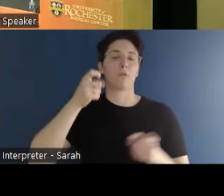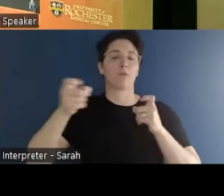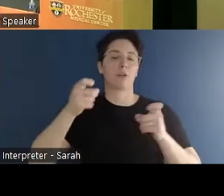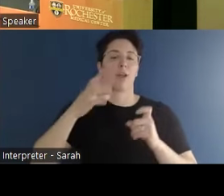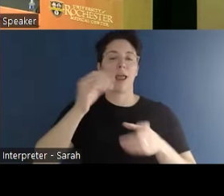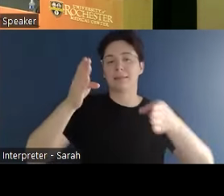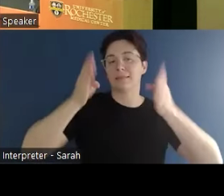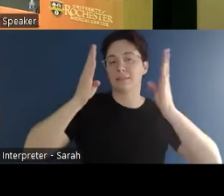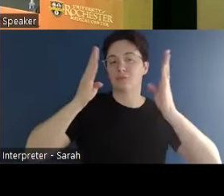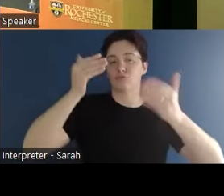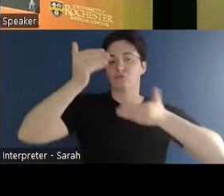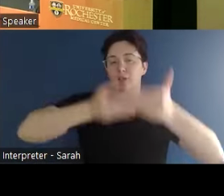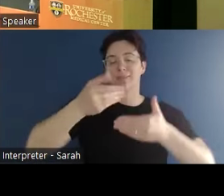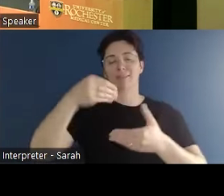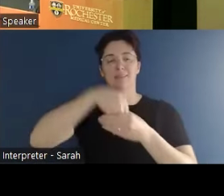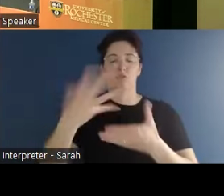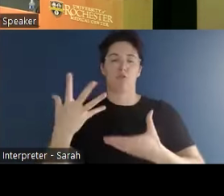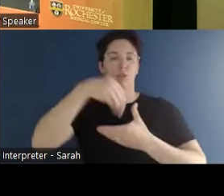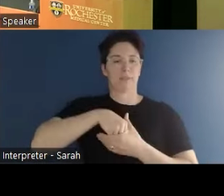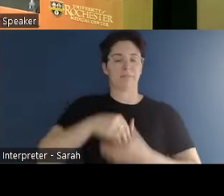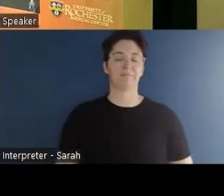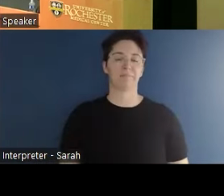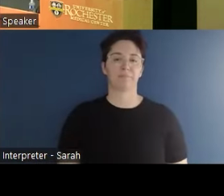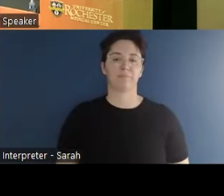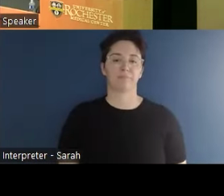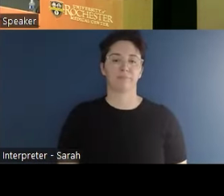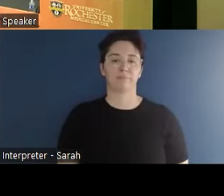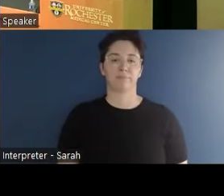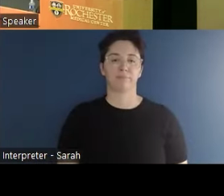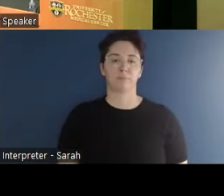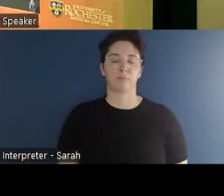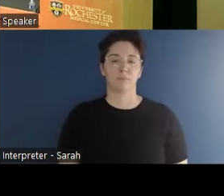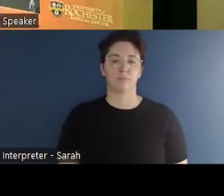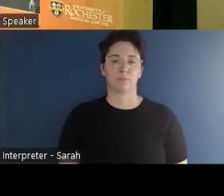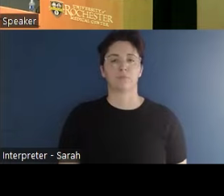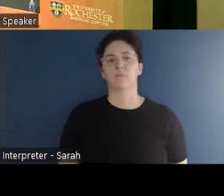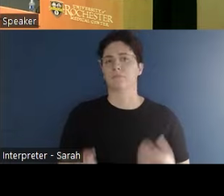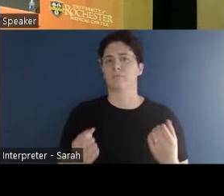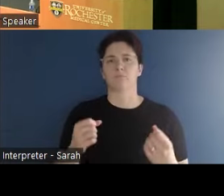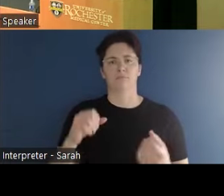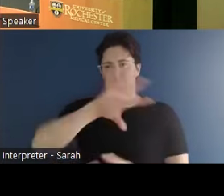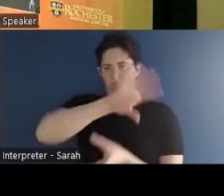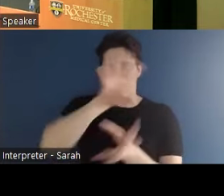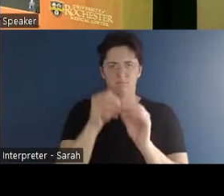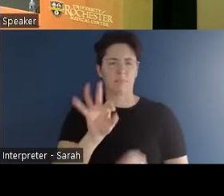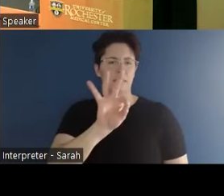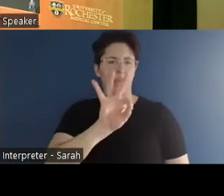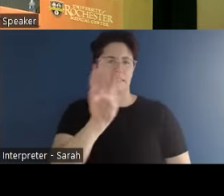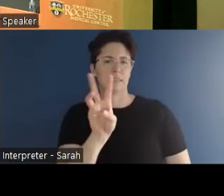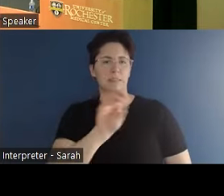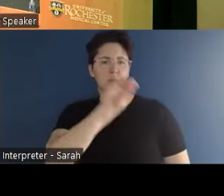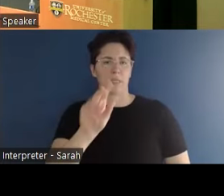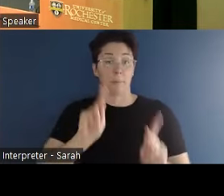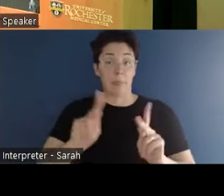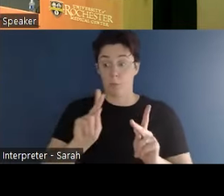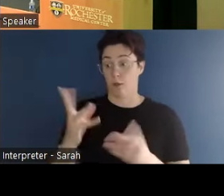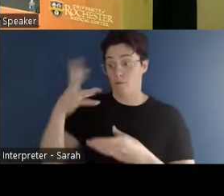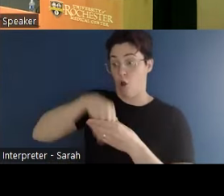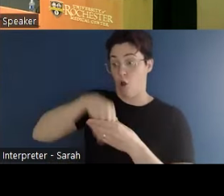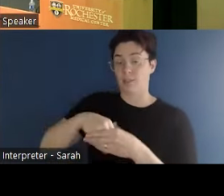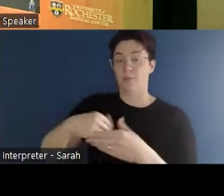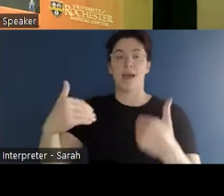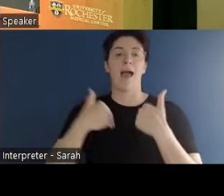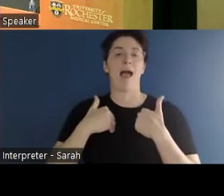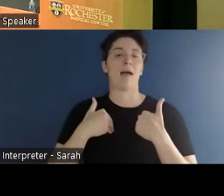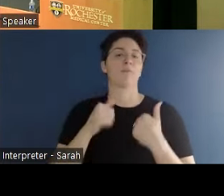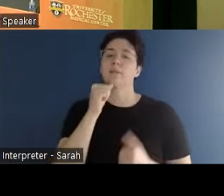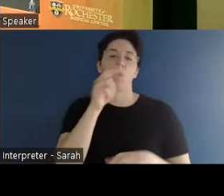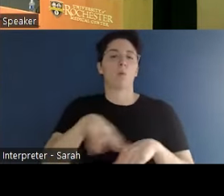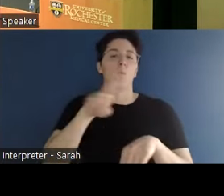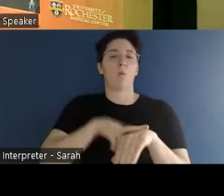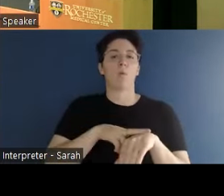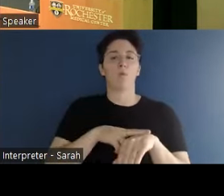autism as many as 96% of people with Autism have atypical sensory processing and when stud